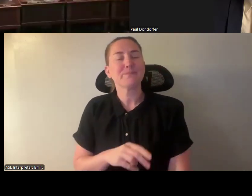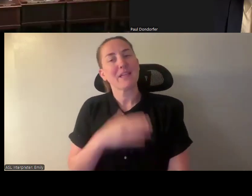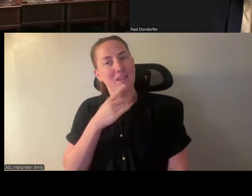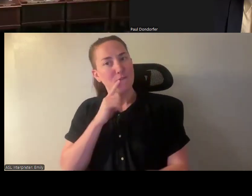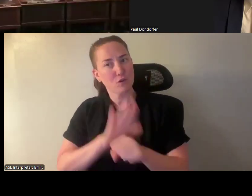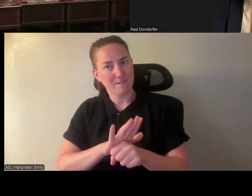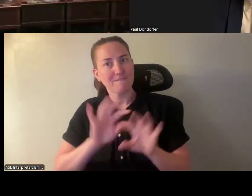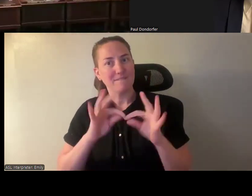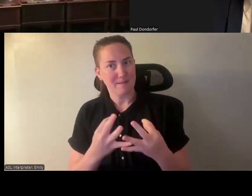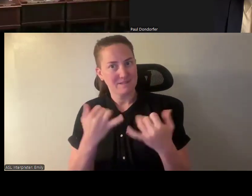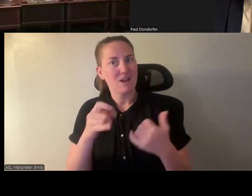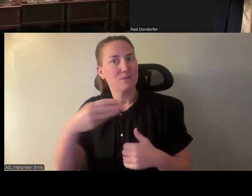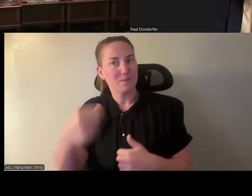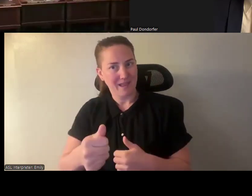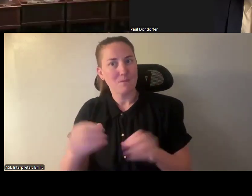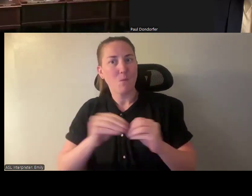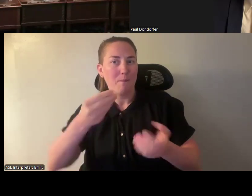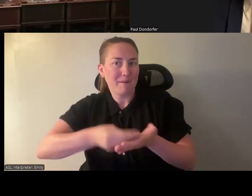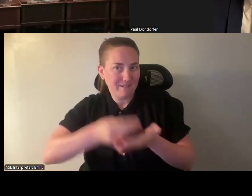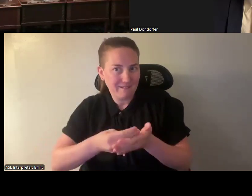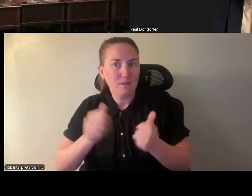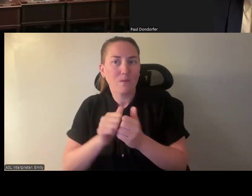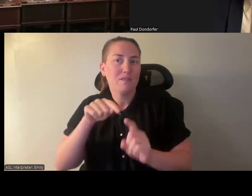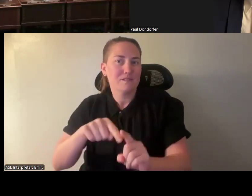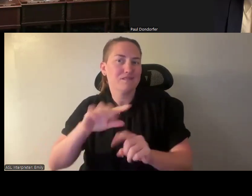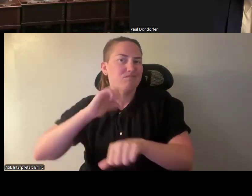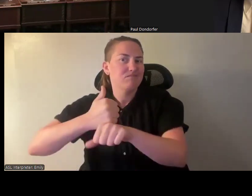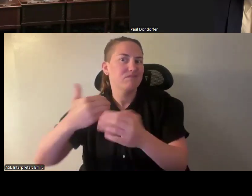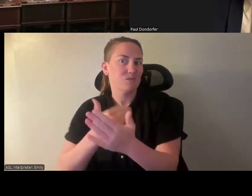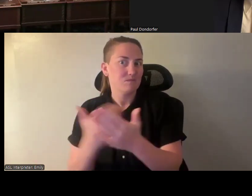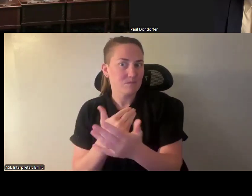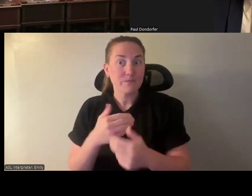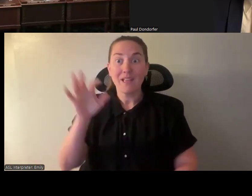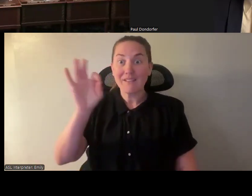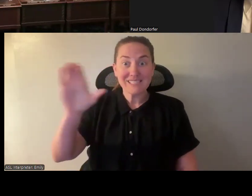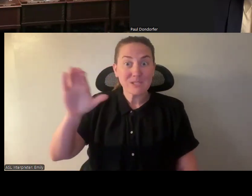families will now have to pay more money under this arrangement So what the FCC did was good